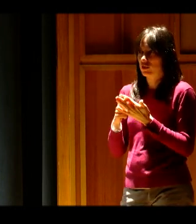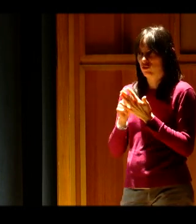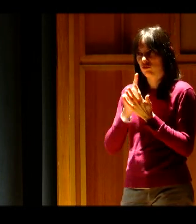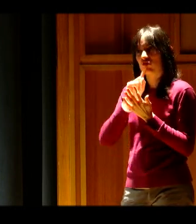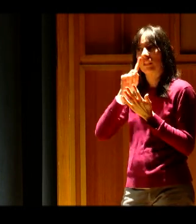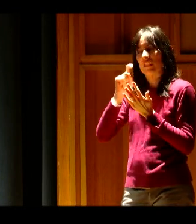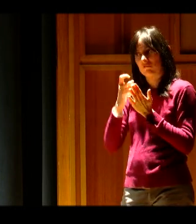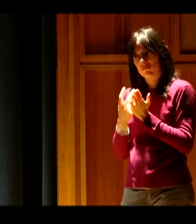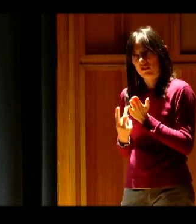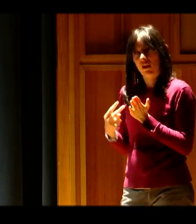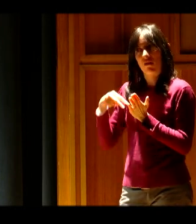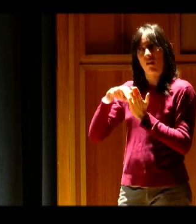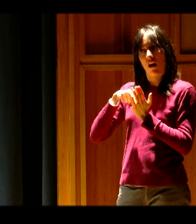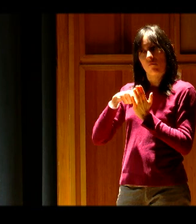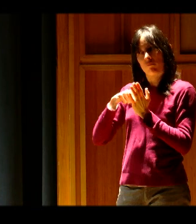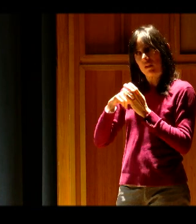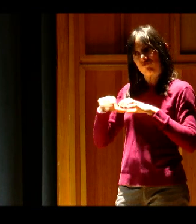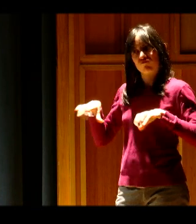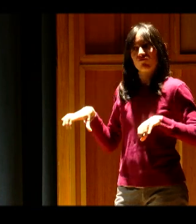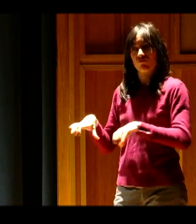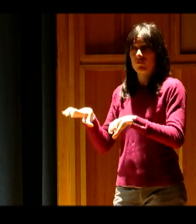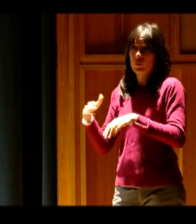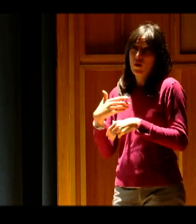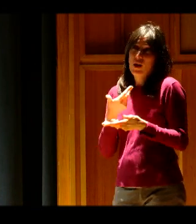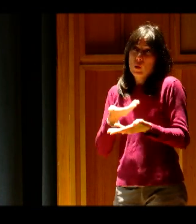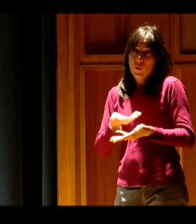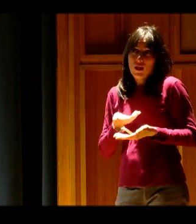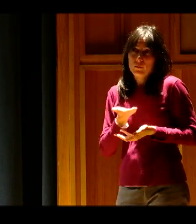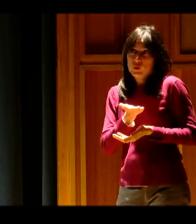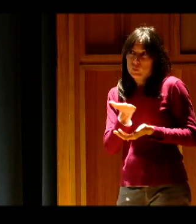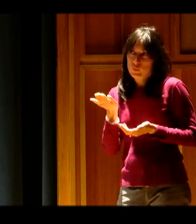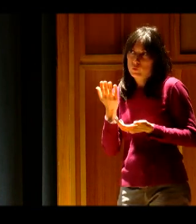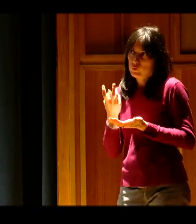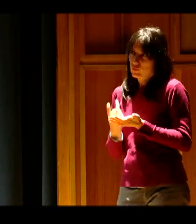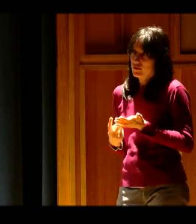And so I welcome you all to step forward with us and I thank you for being here today.